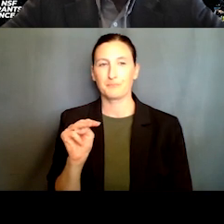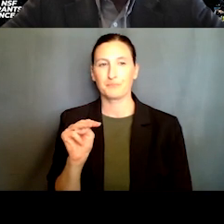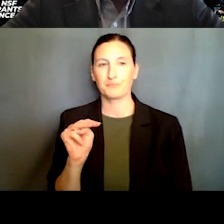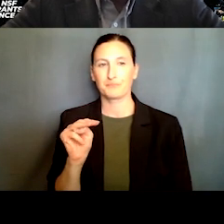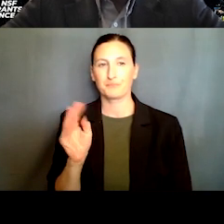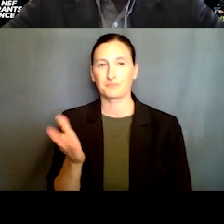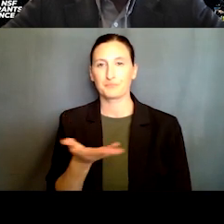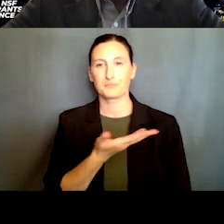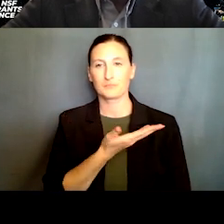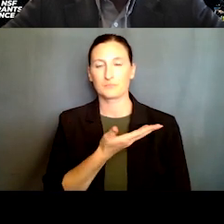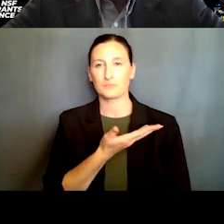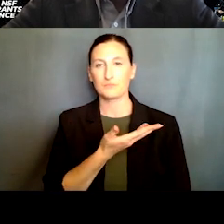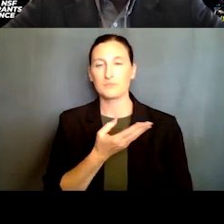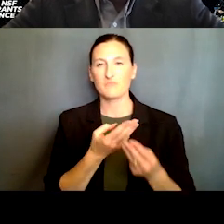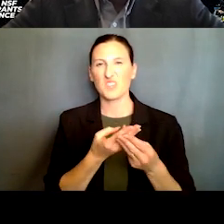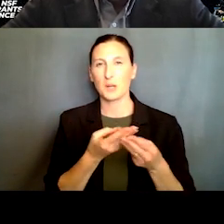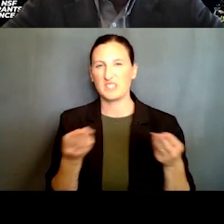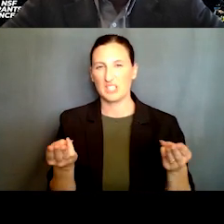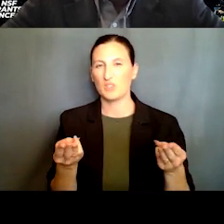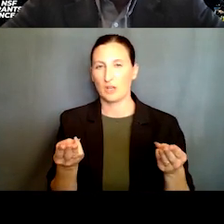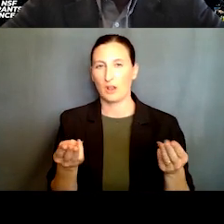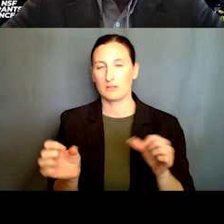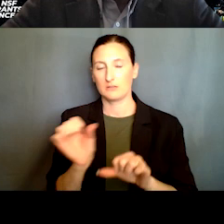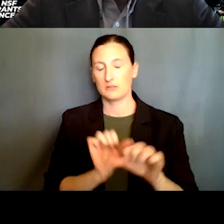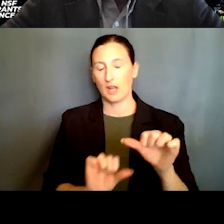This is material science,